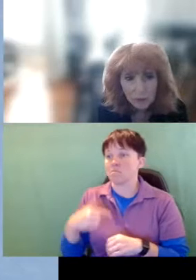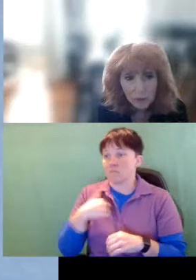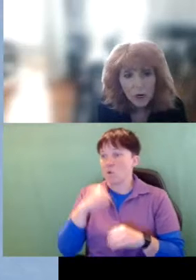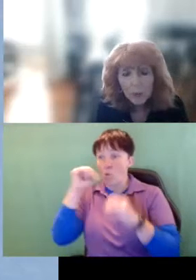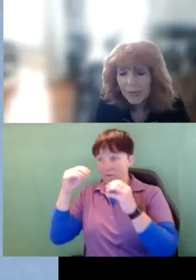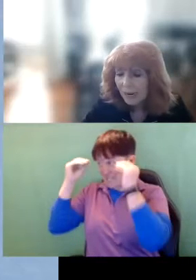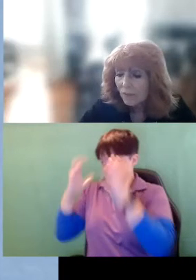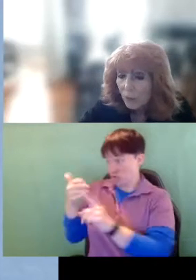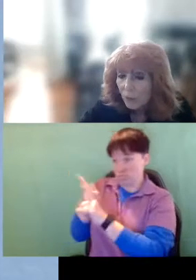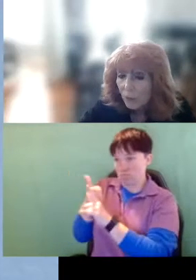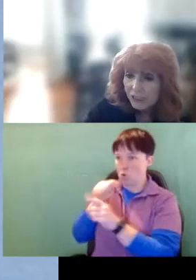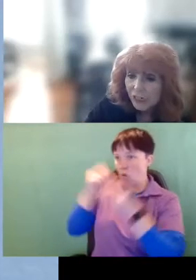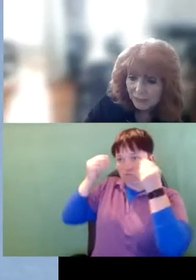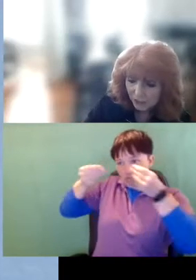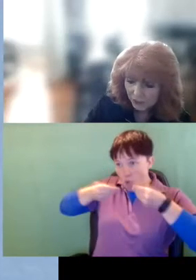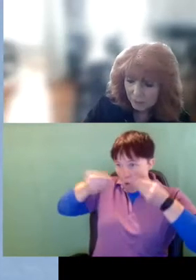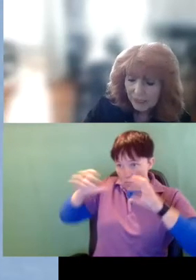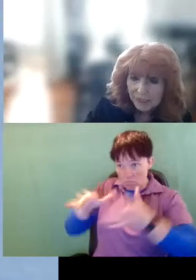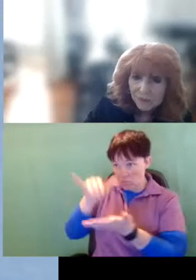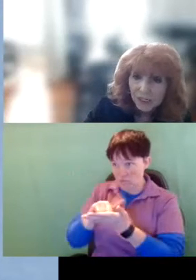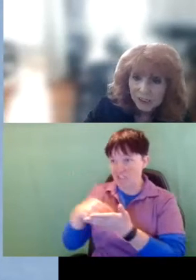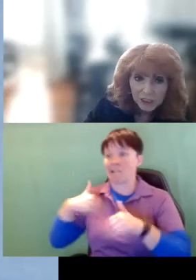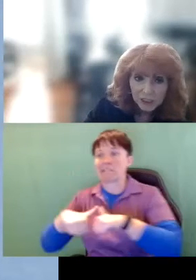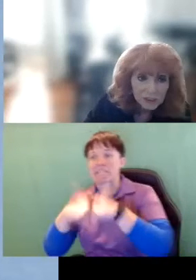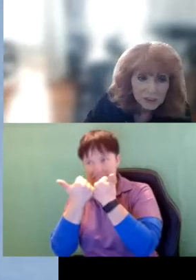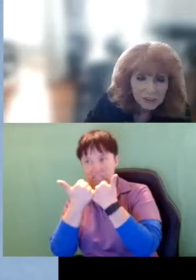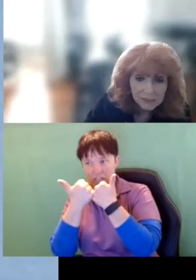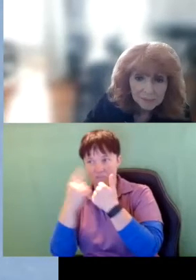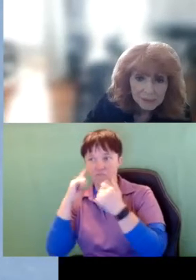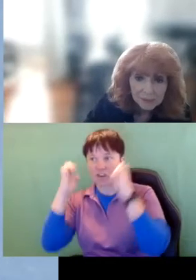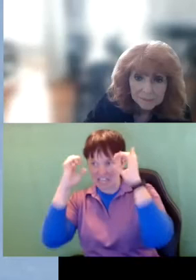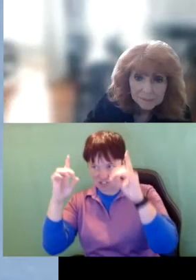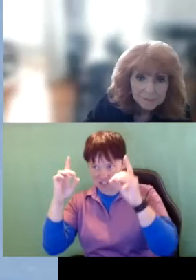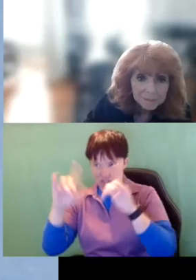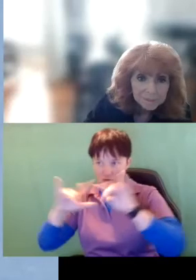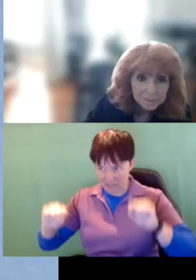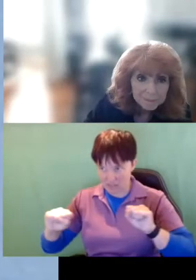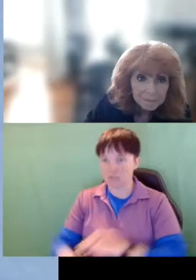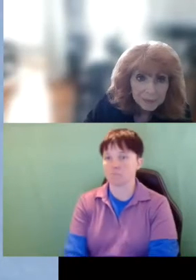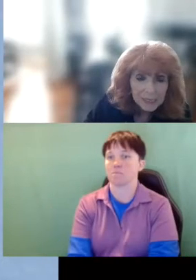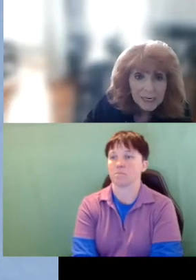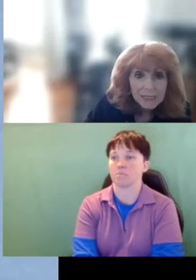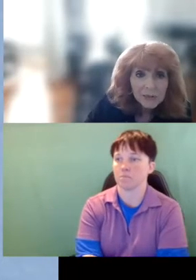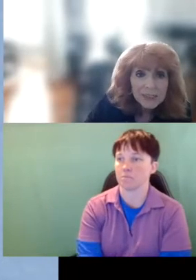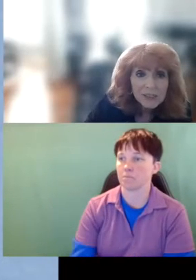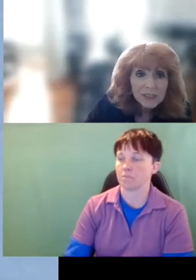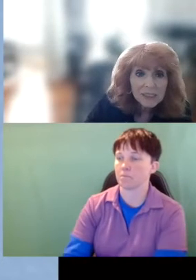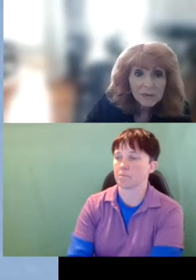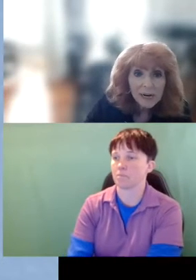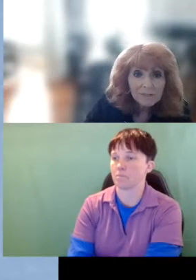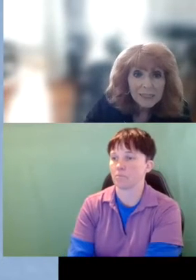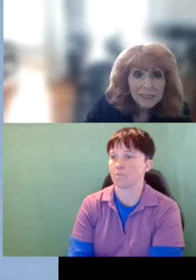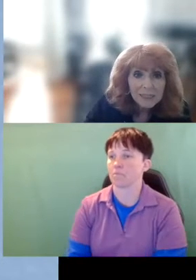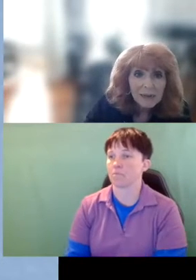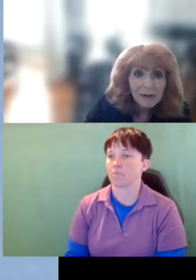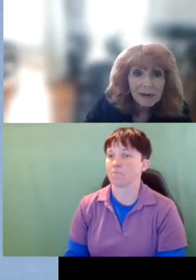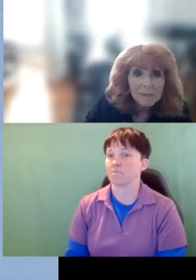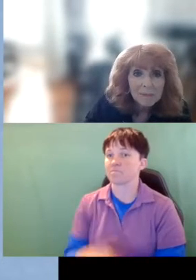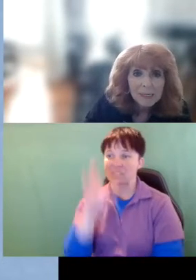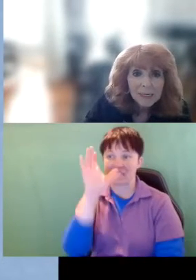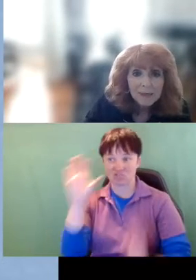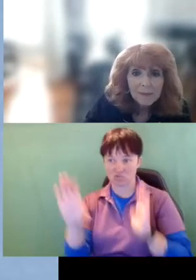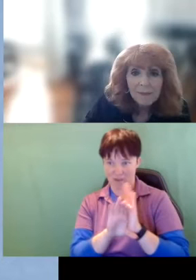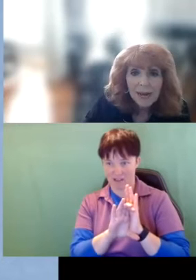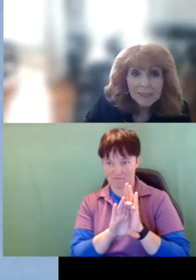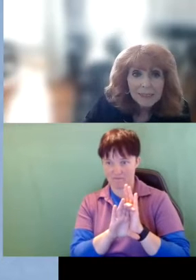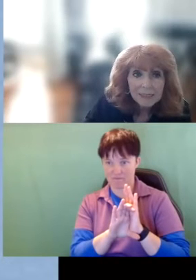So we have already a challenge in place for educational systems So here's a little graphic.